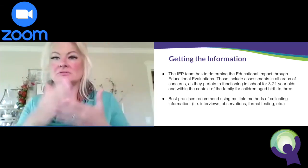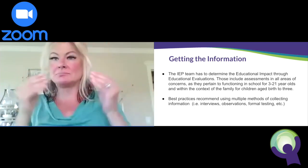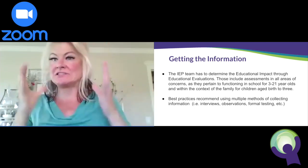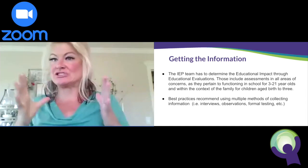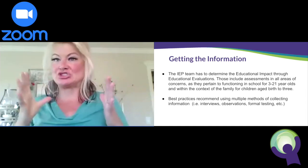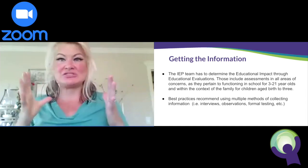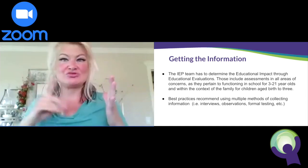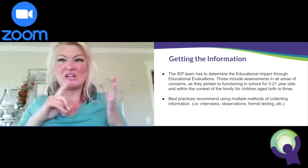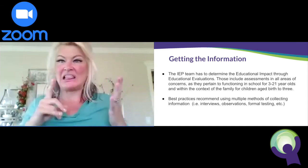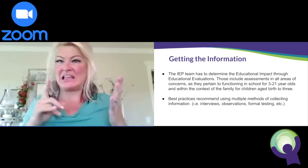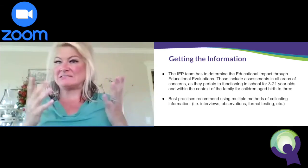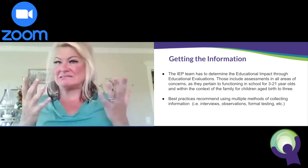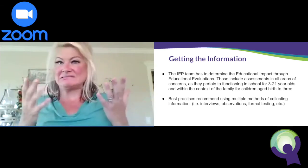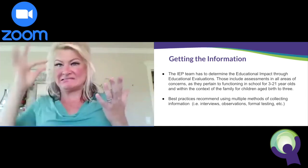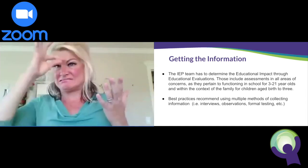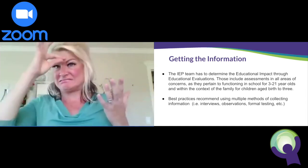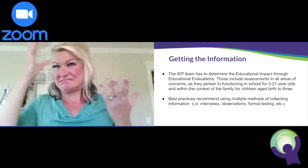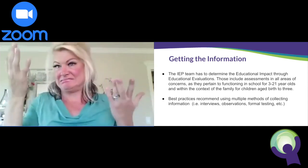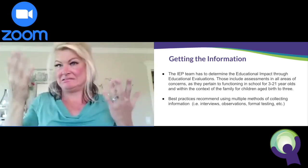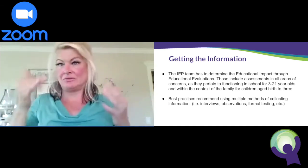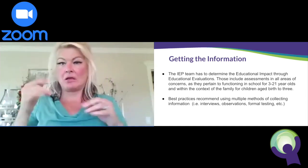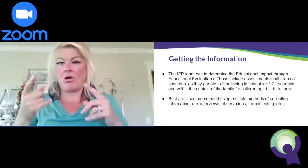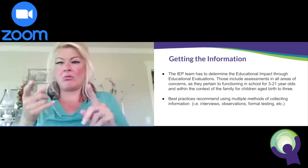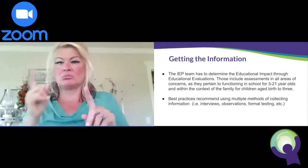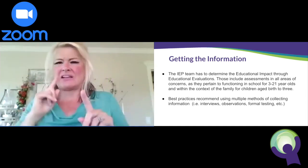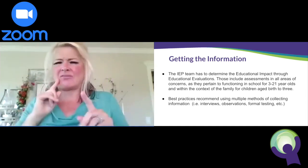There are some teachers who really